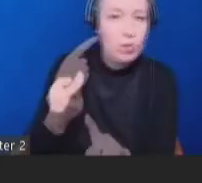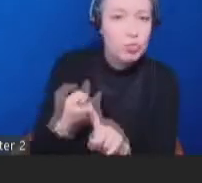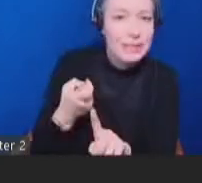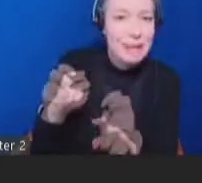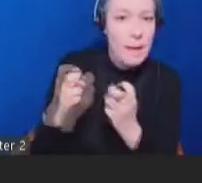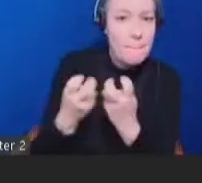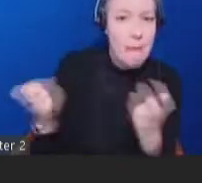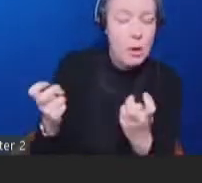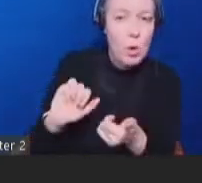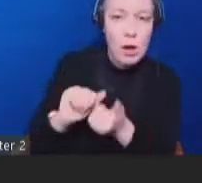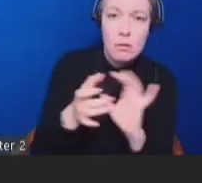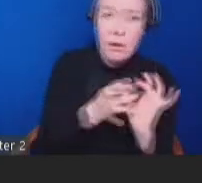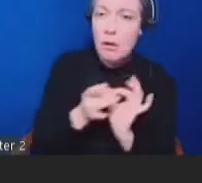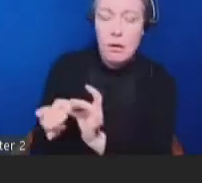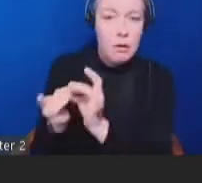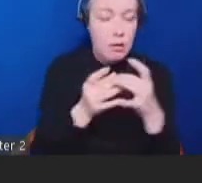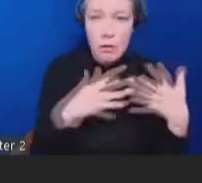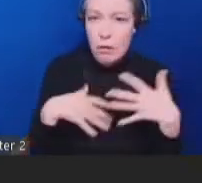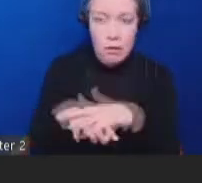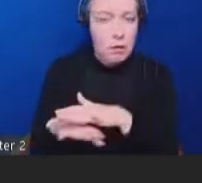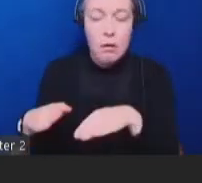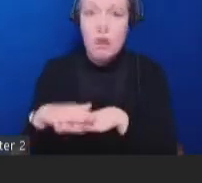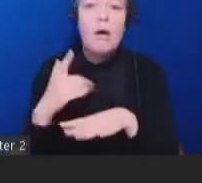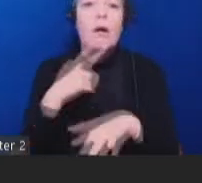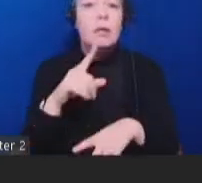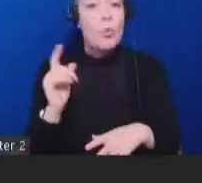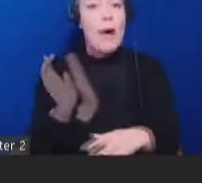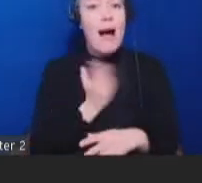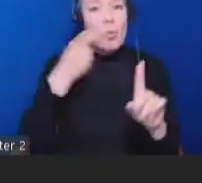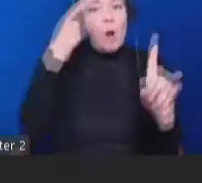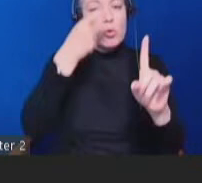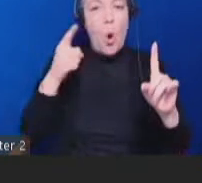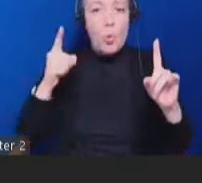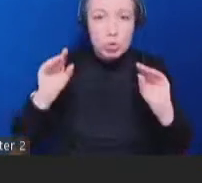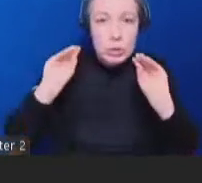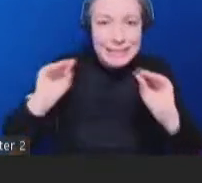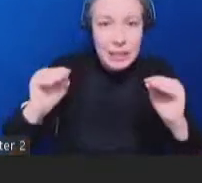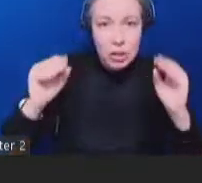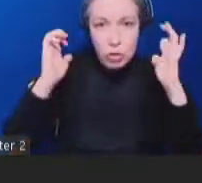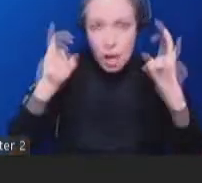And so, part of our goal is to be able to educate and drive change and be part of dialogue here. And